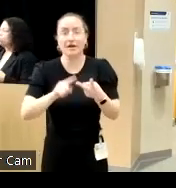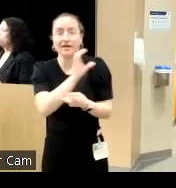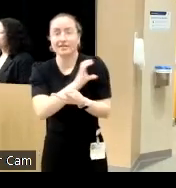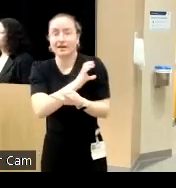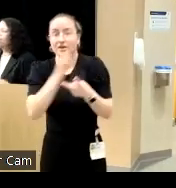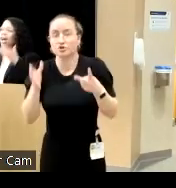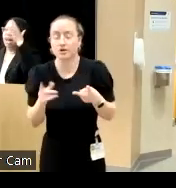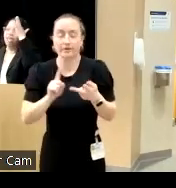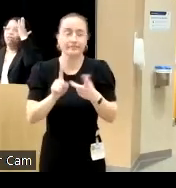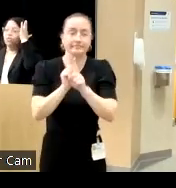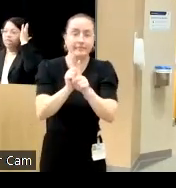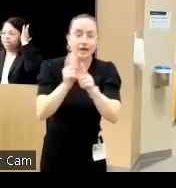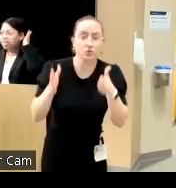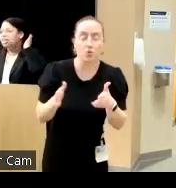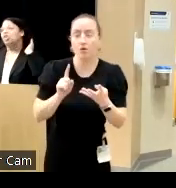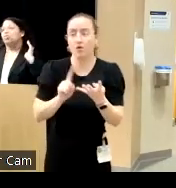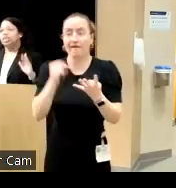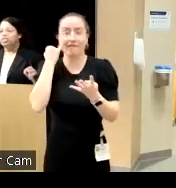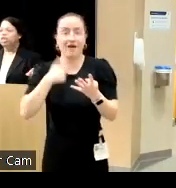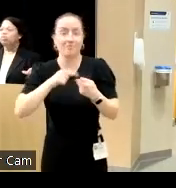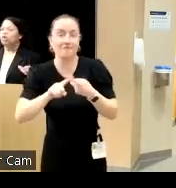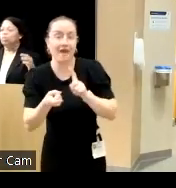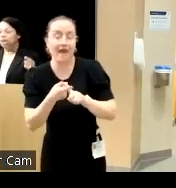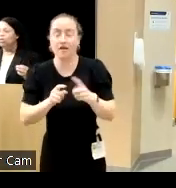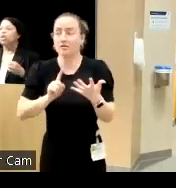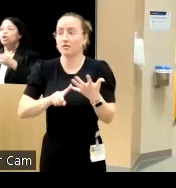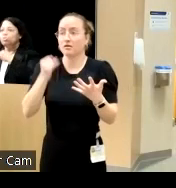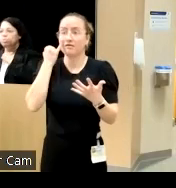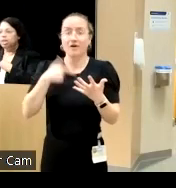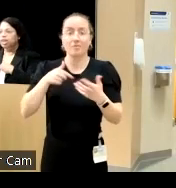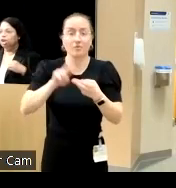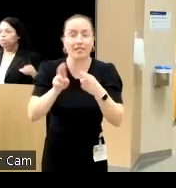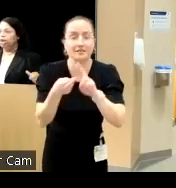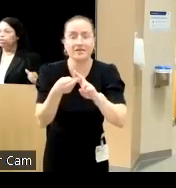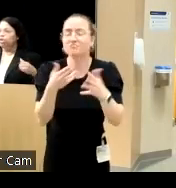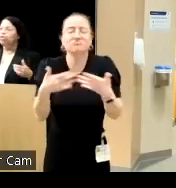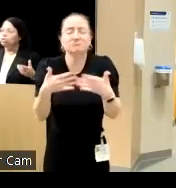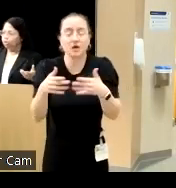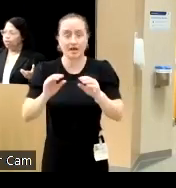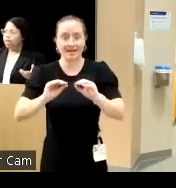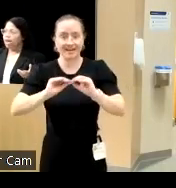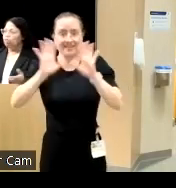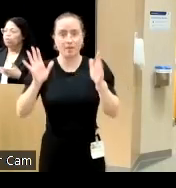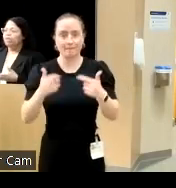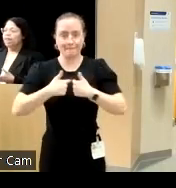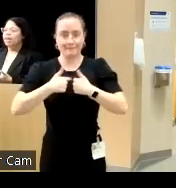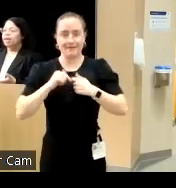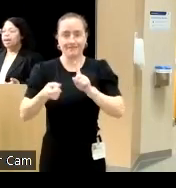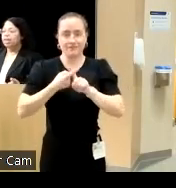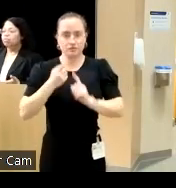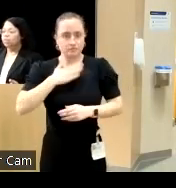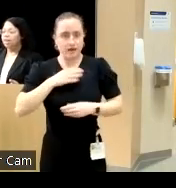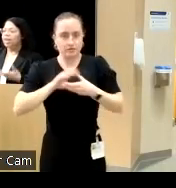as a mentor as a friend relative or whatever be clear about your story and what that can in